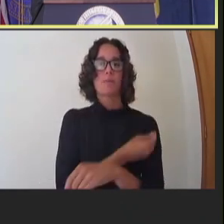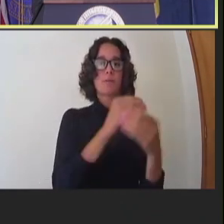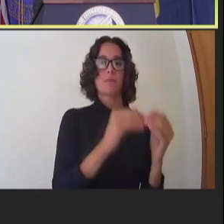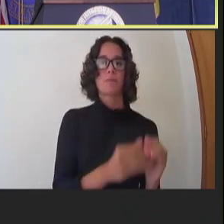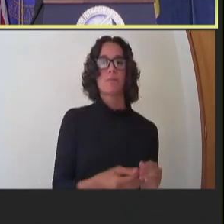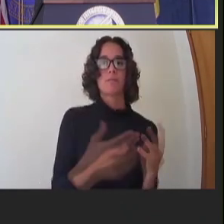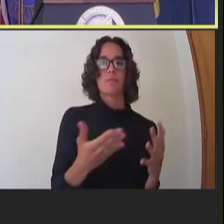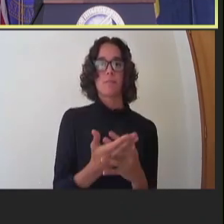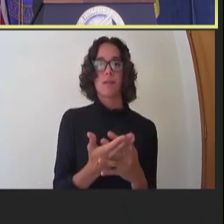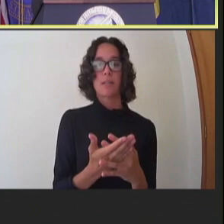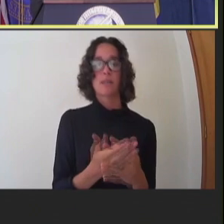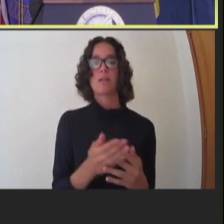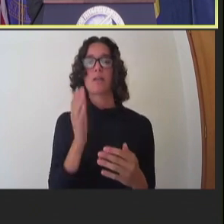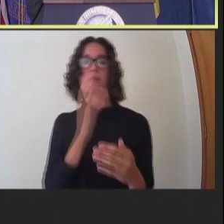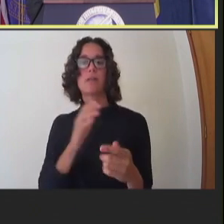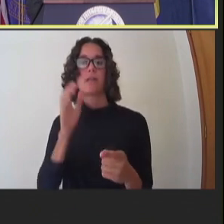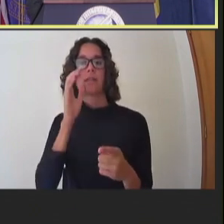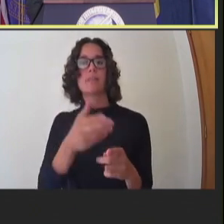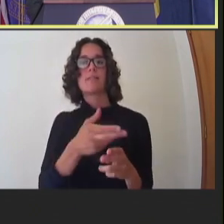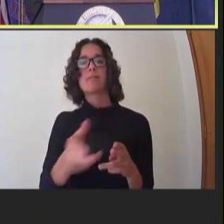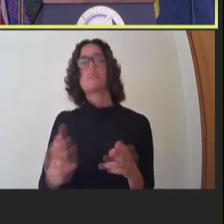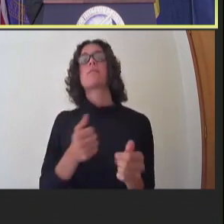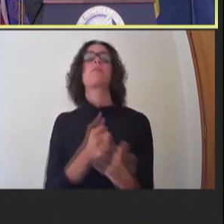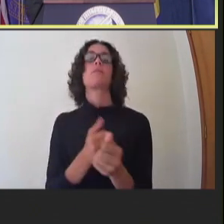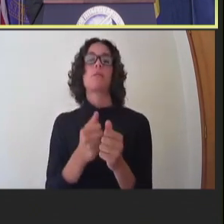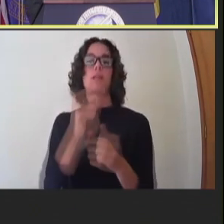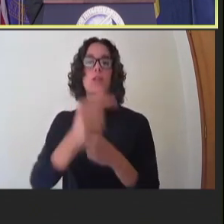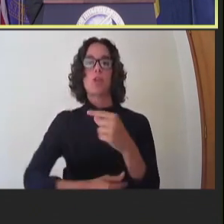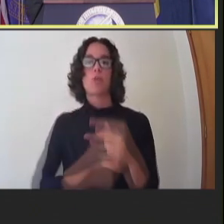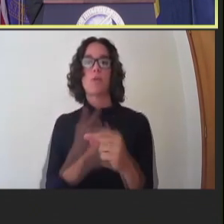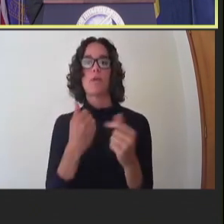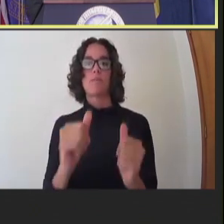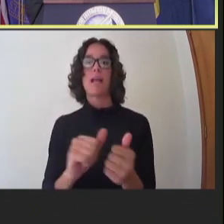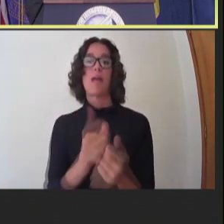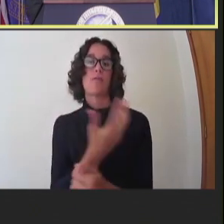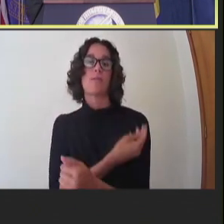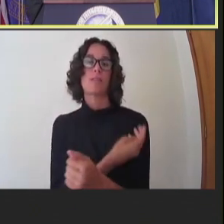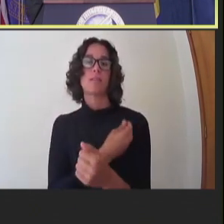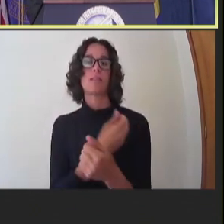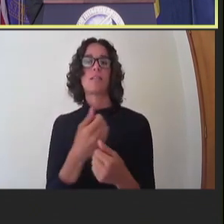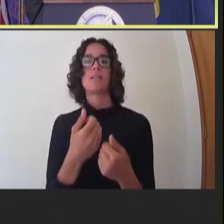update on global immunization efforts and how vaccines have saved over 150 more million lives